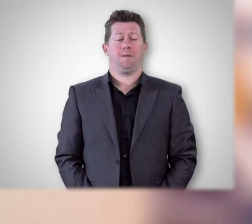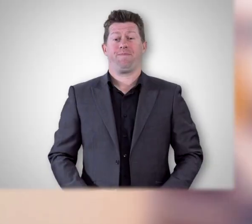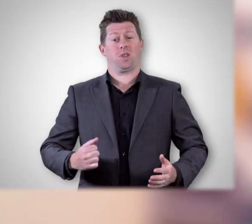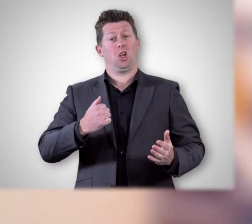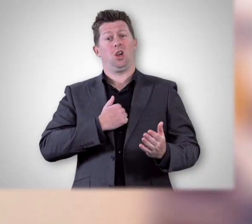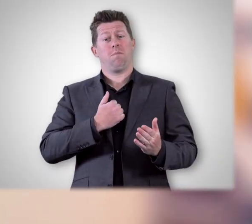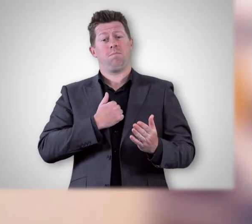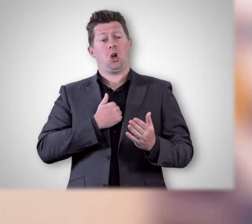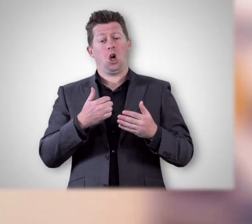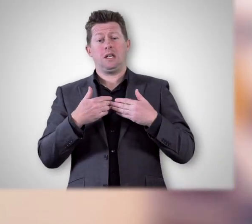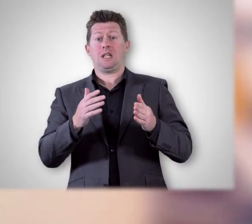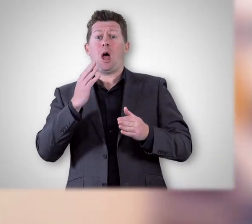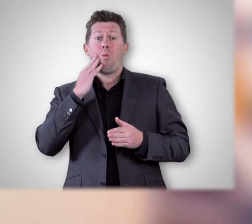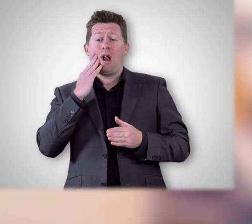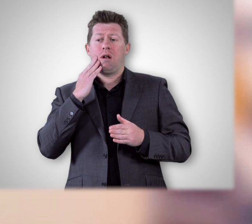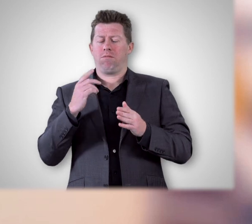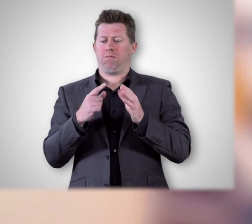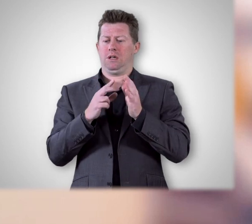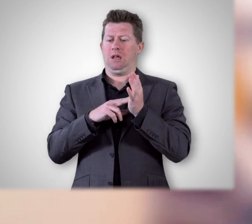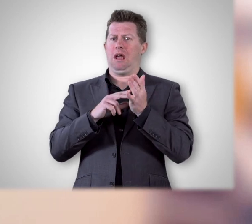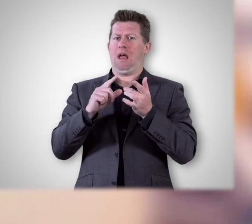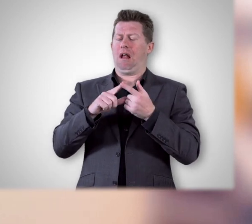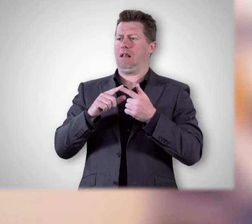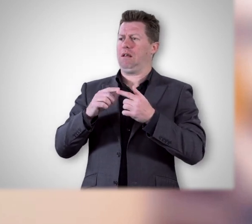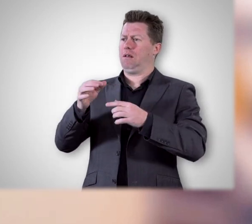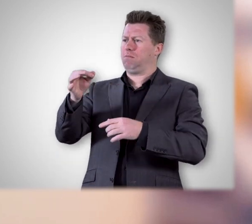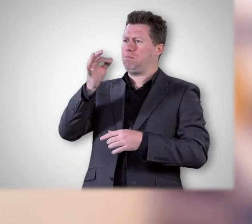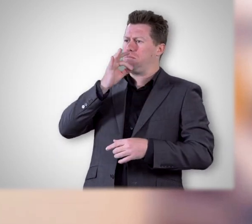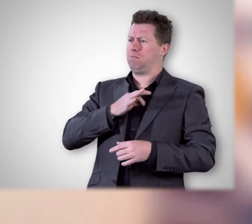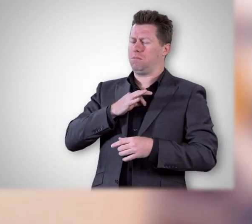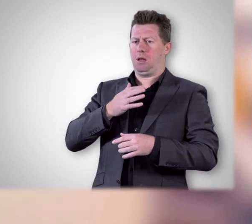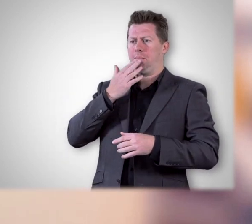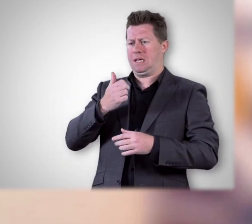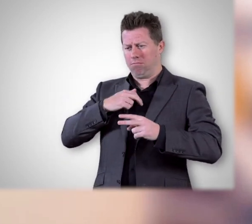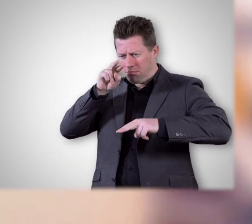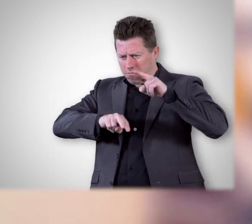My journey began when I was asked by Annie to review her Universal Design for Vet Teachers